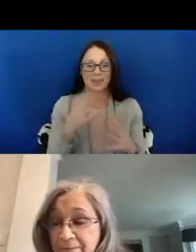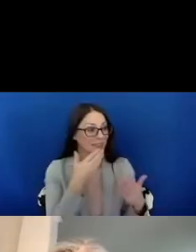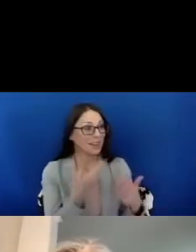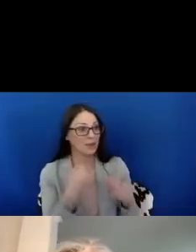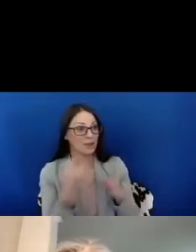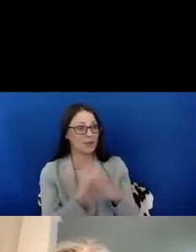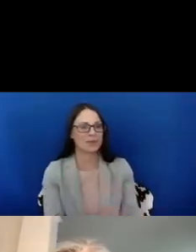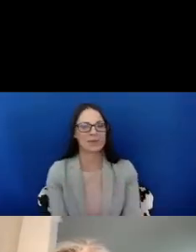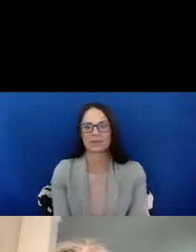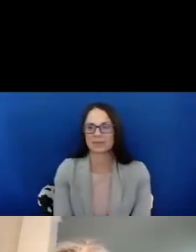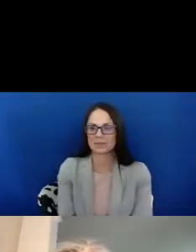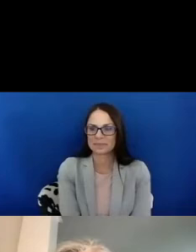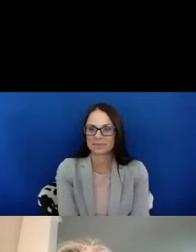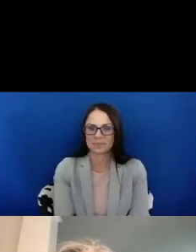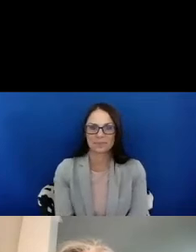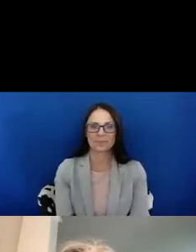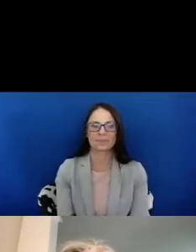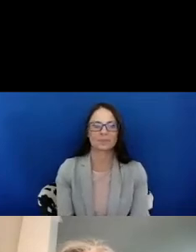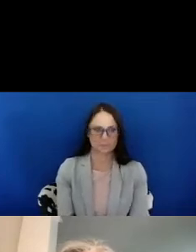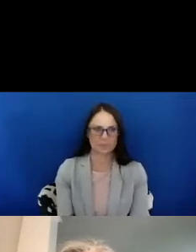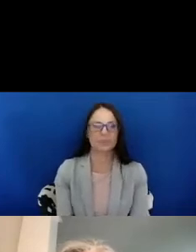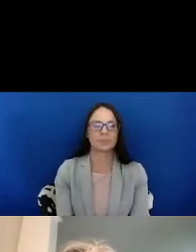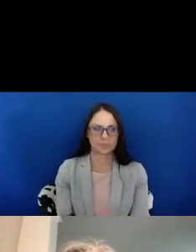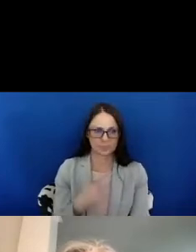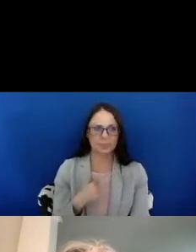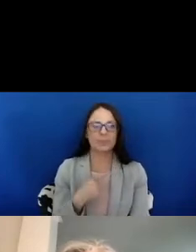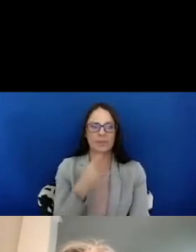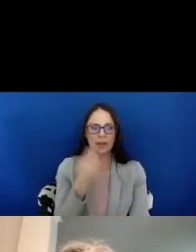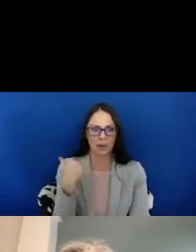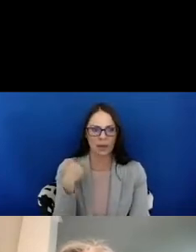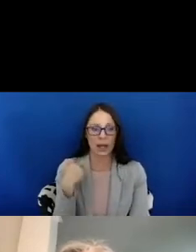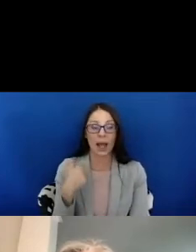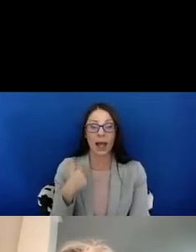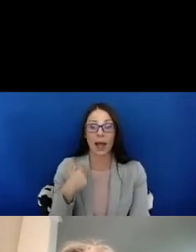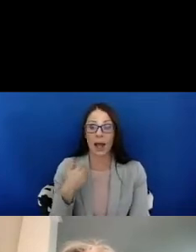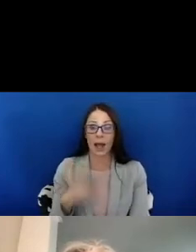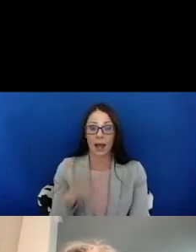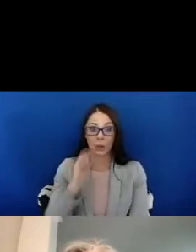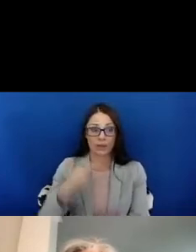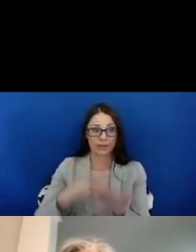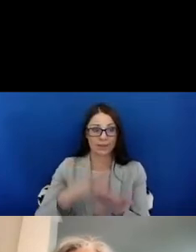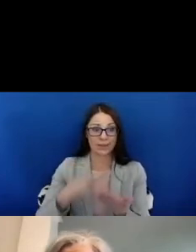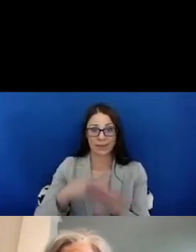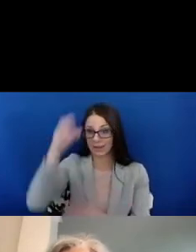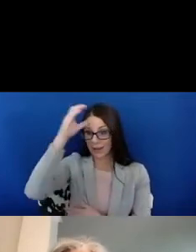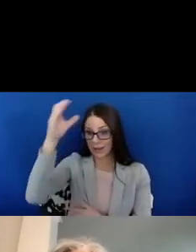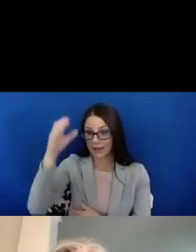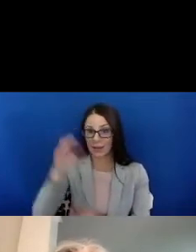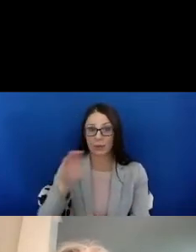15:53:59 Um. So as I was saying, I will discuss the concepts of prices standards of care or